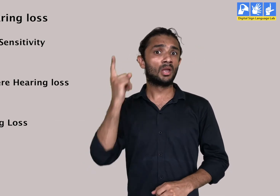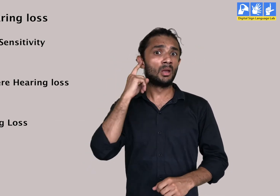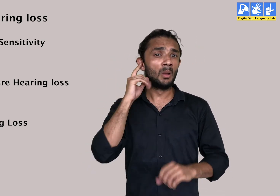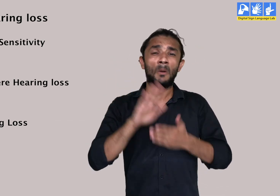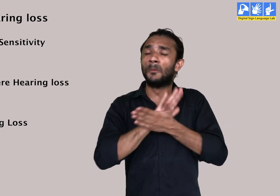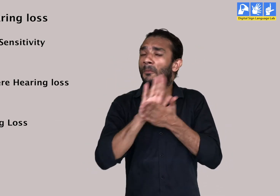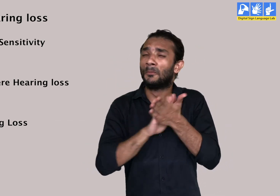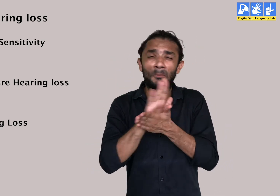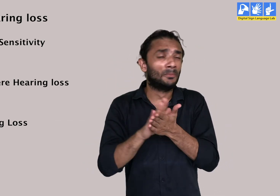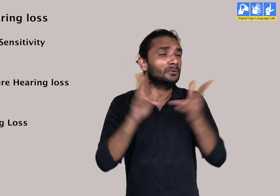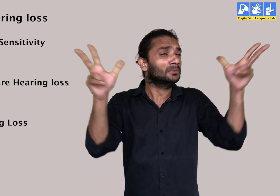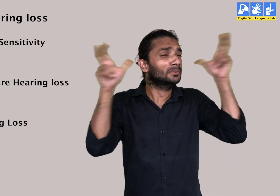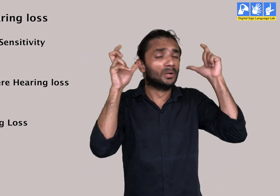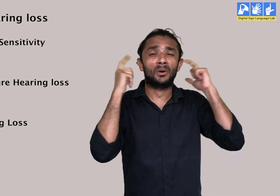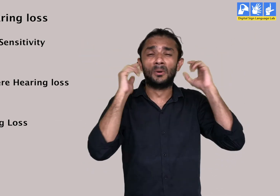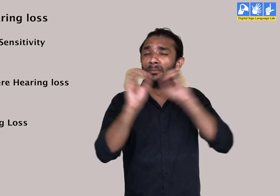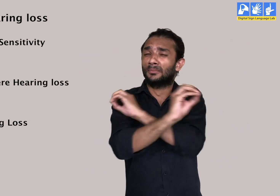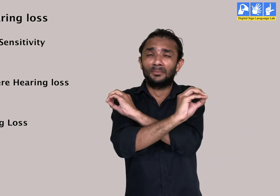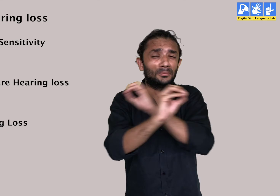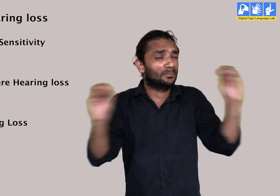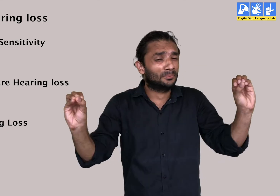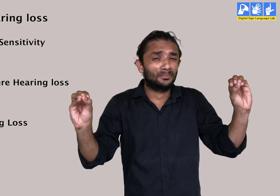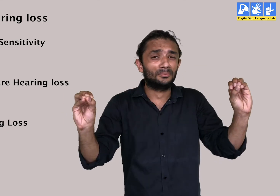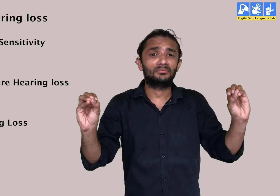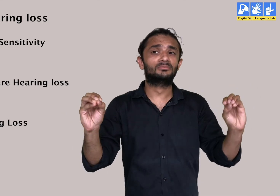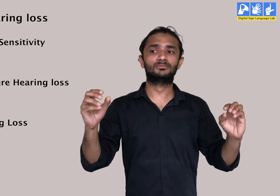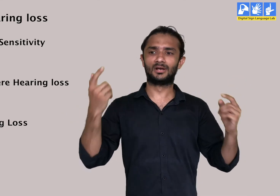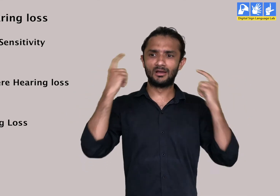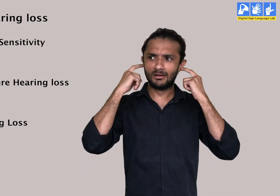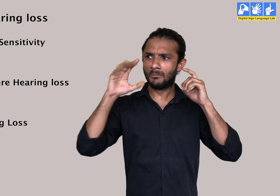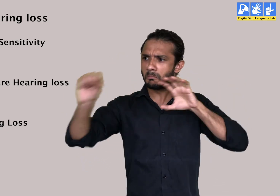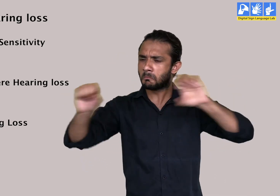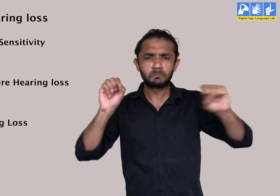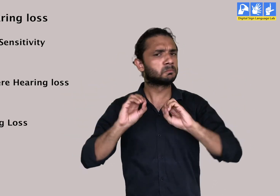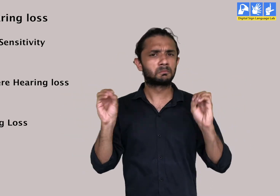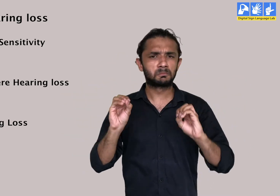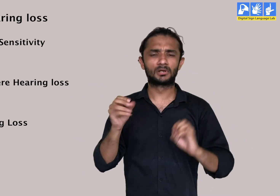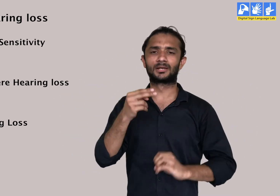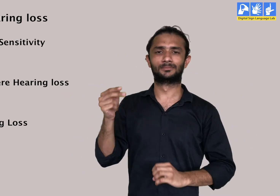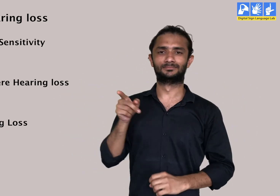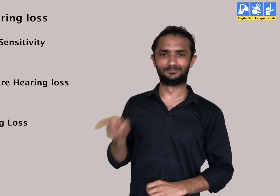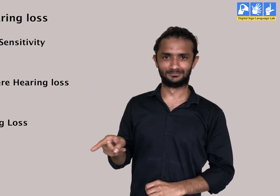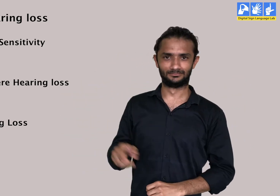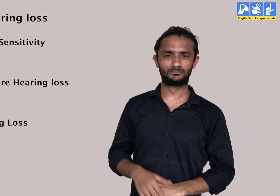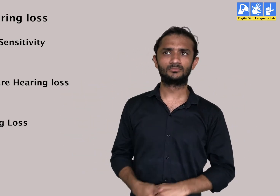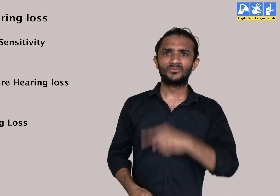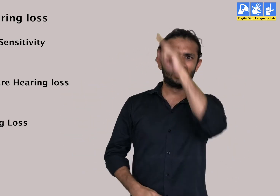A person with a profound hearing loss probably would not hear any speech and face difficulty in recognising sounds.